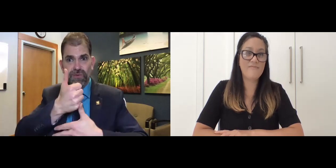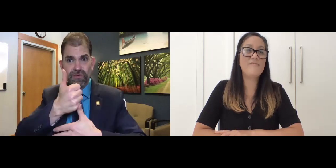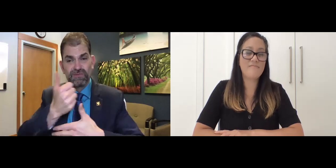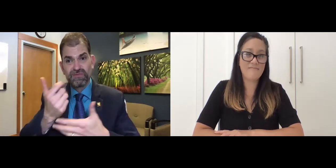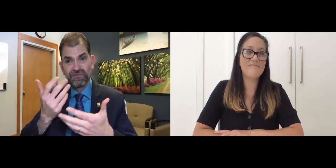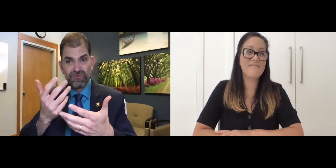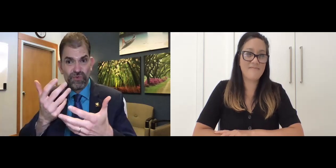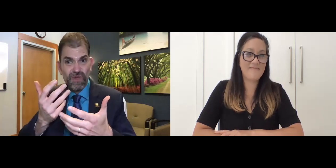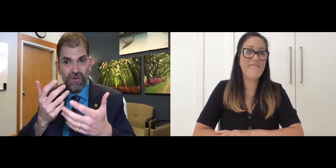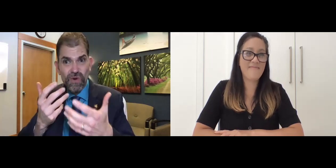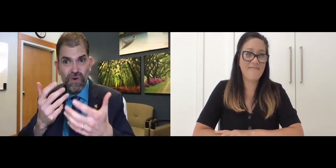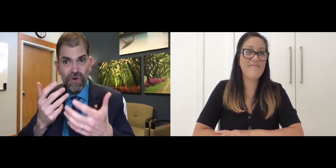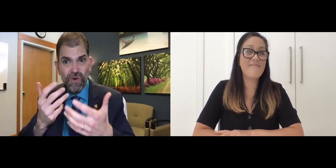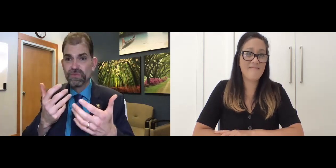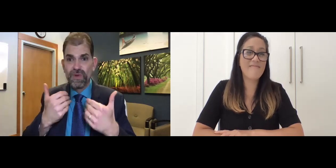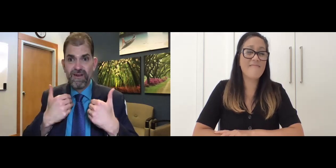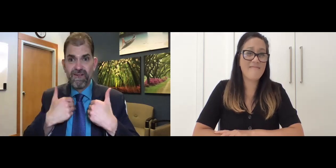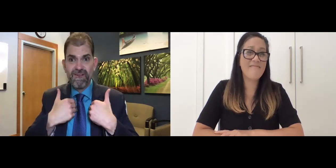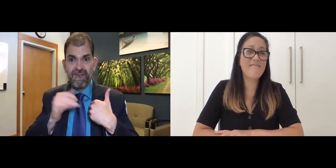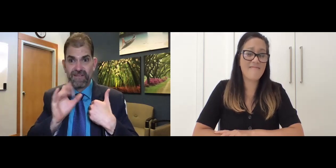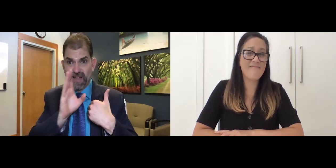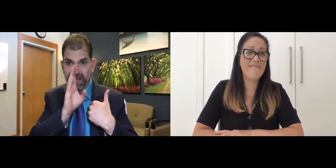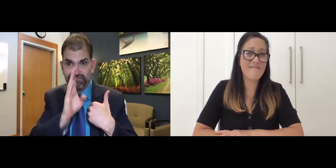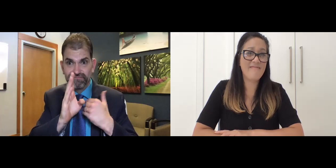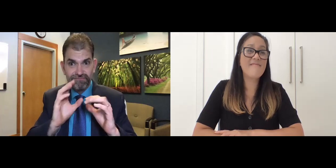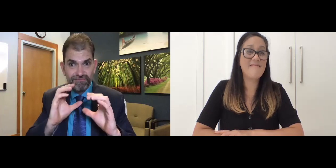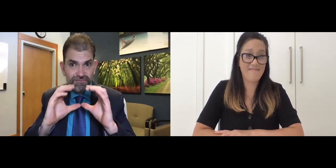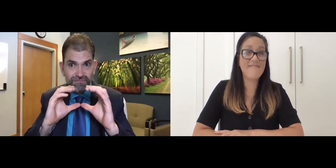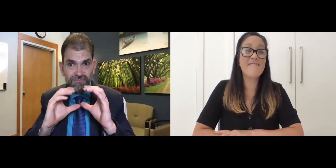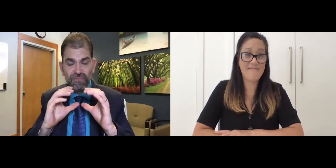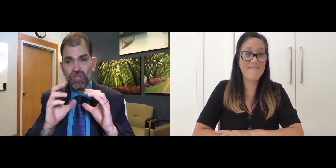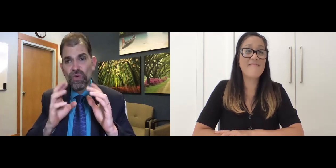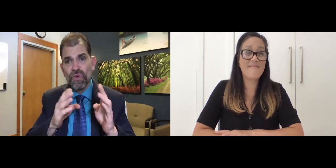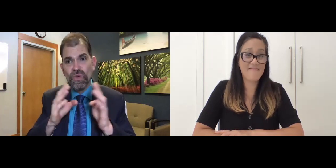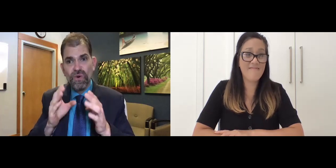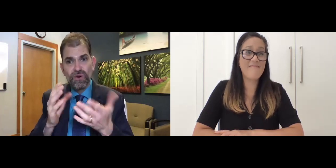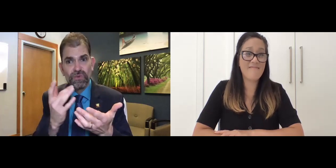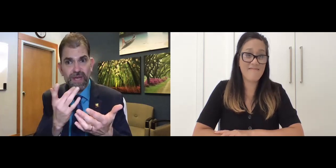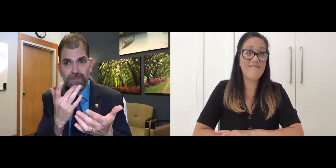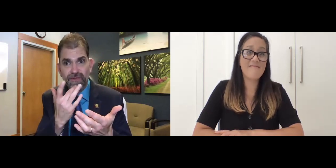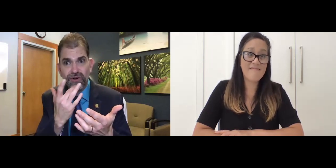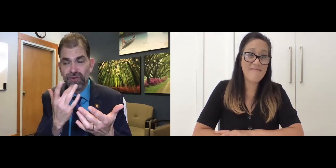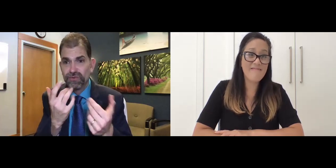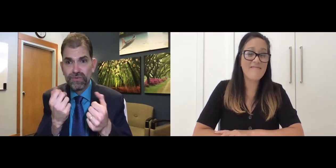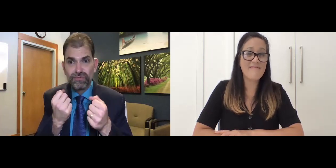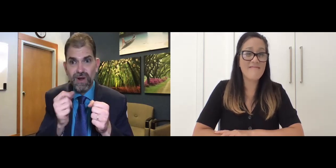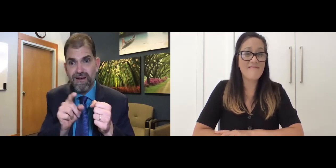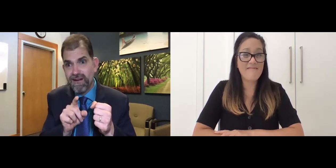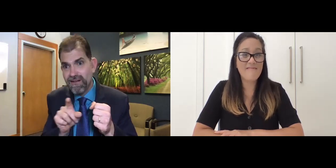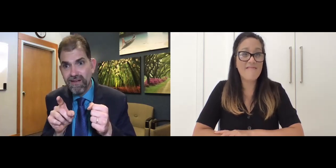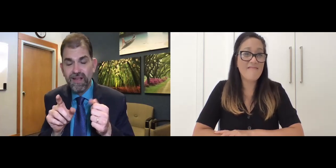arrived at easily. And we see that they value direct communication.